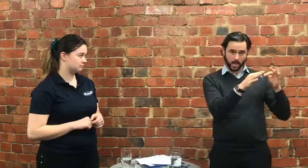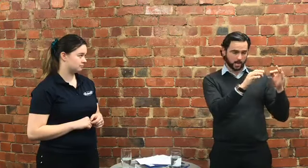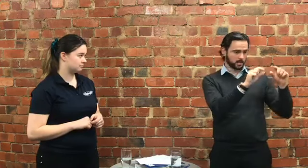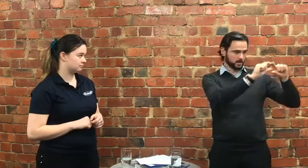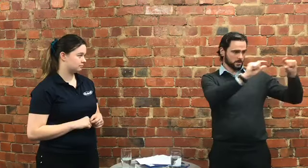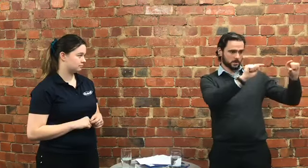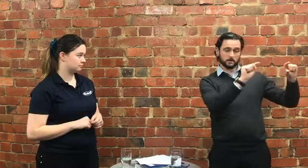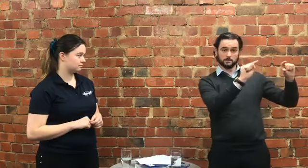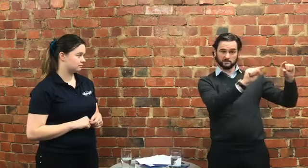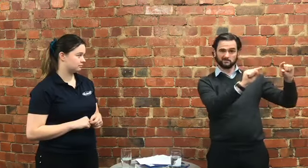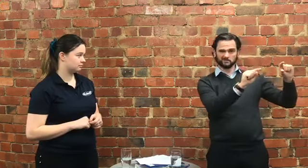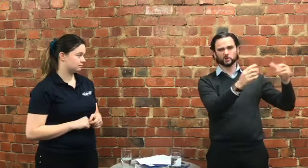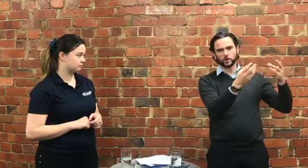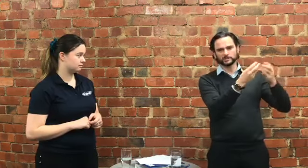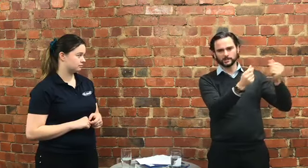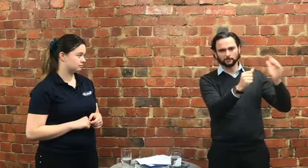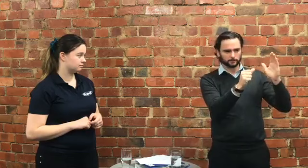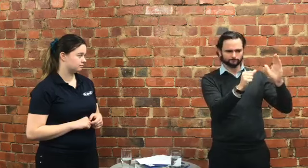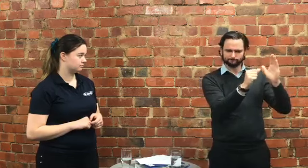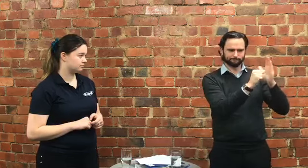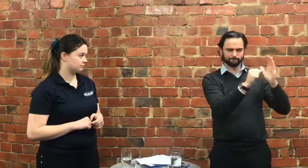Again, the plan has some money that's flexible